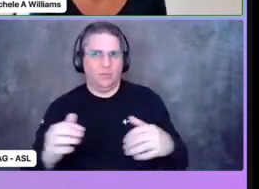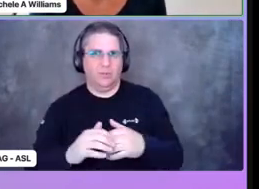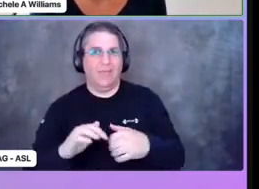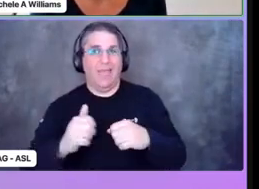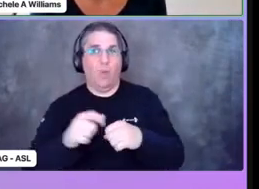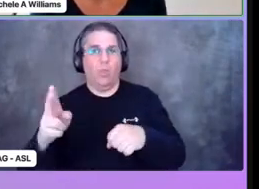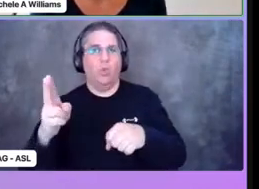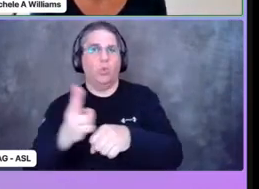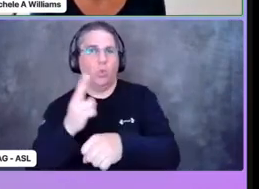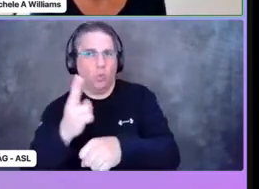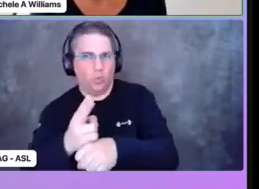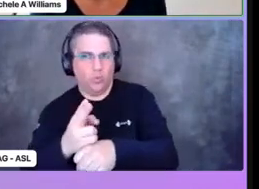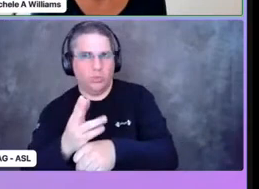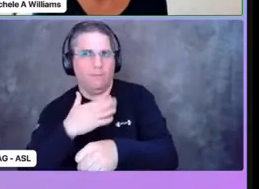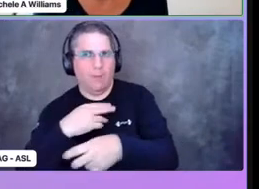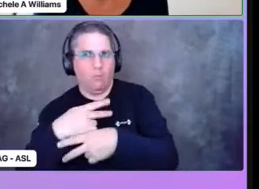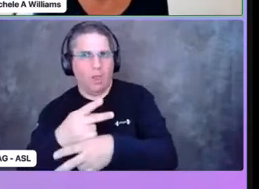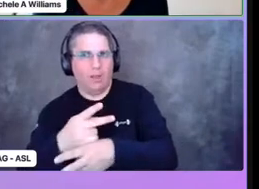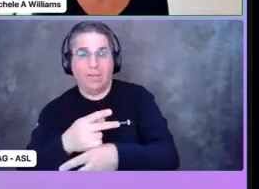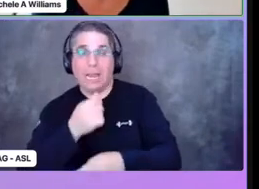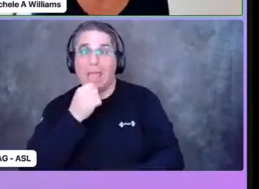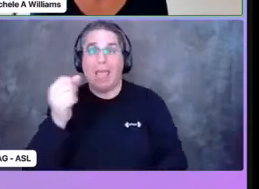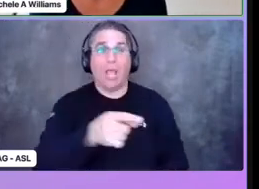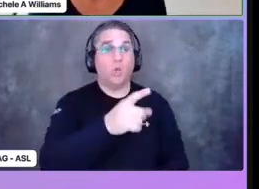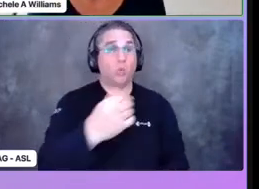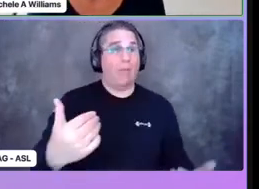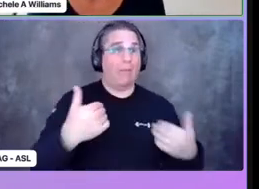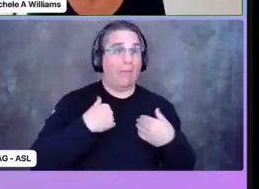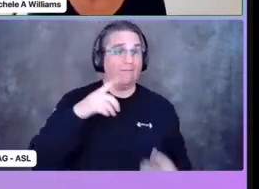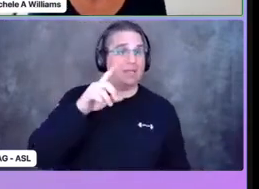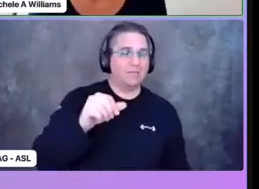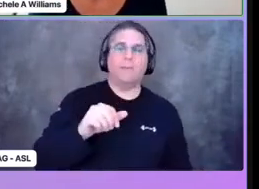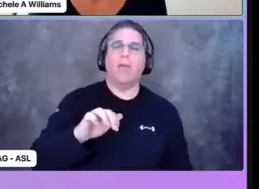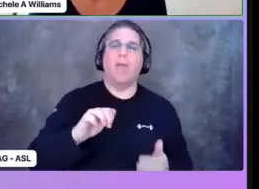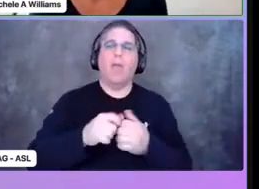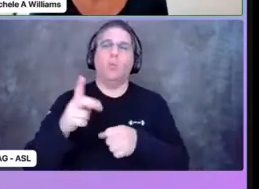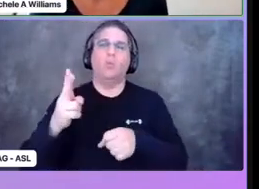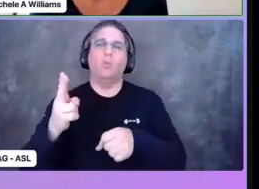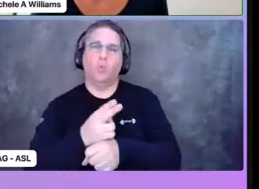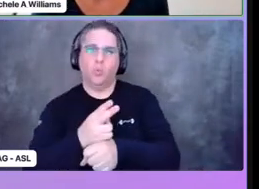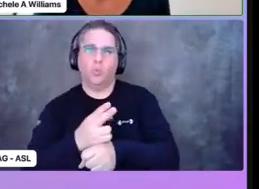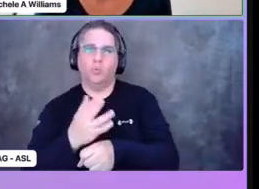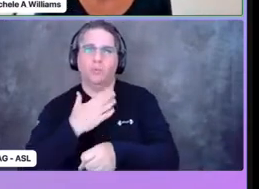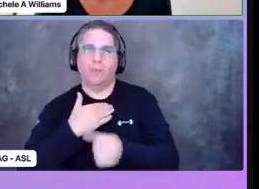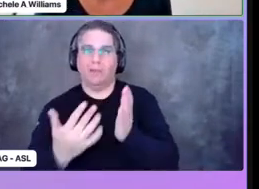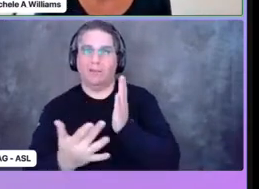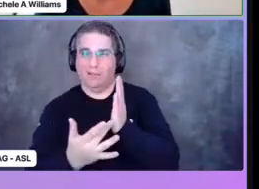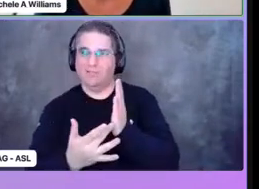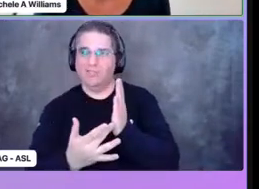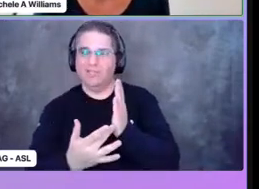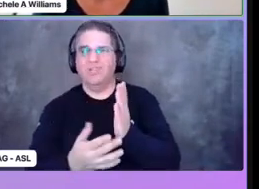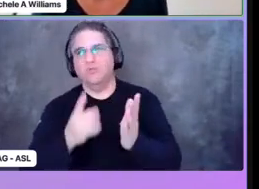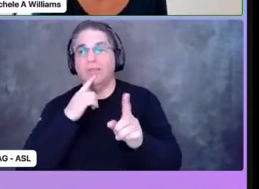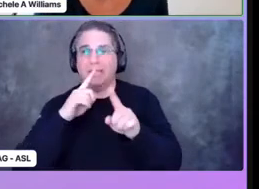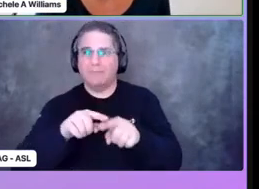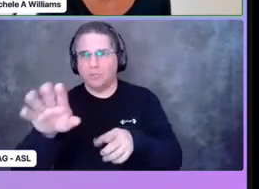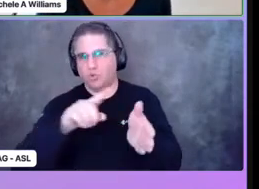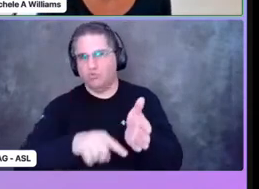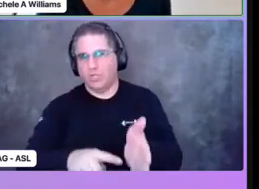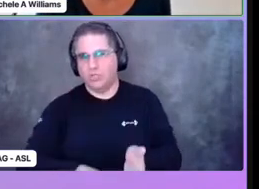more on the diversity of maybe how people use the computer, or would use the product that you are designing. Rather than asking specifically about a